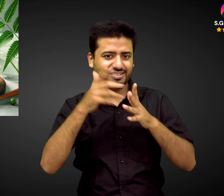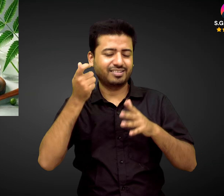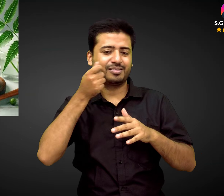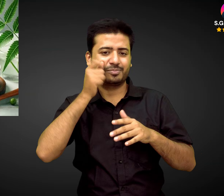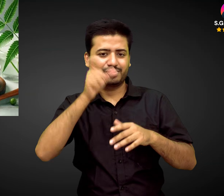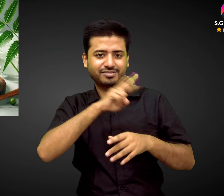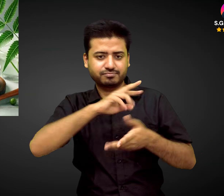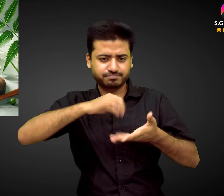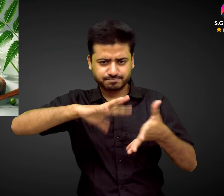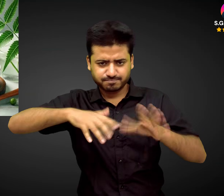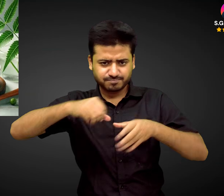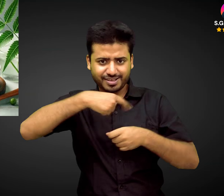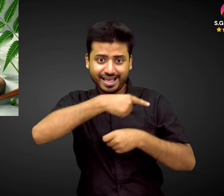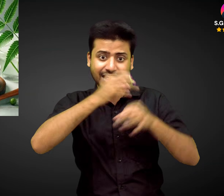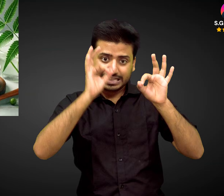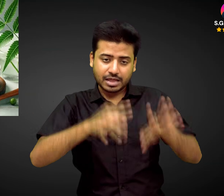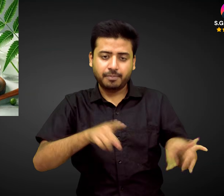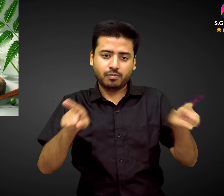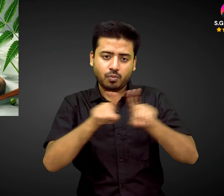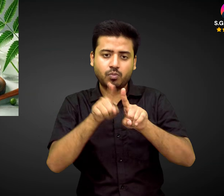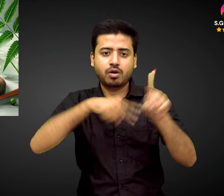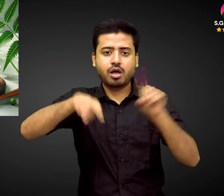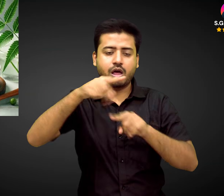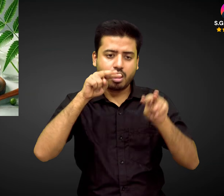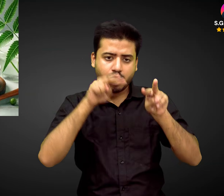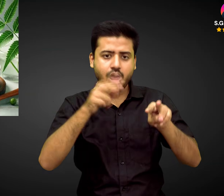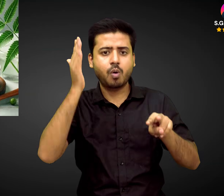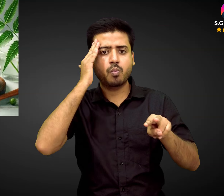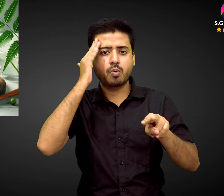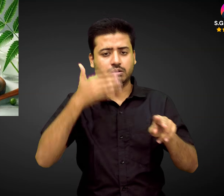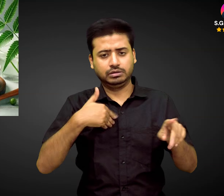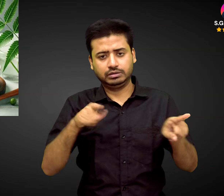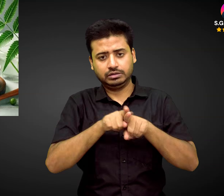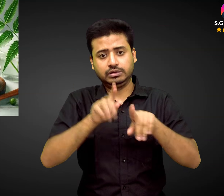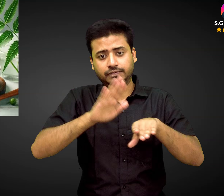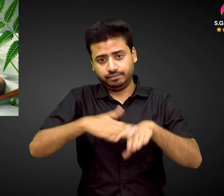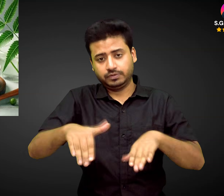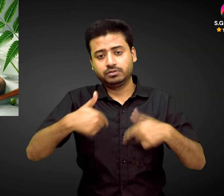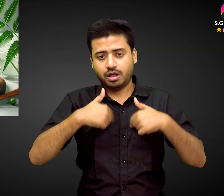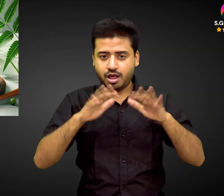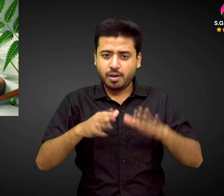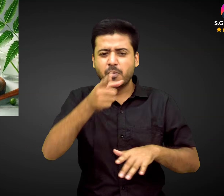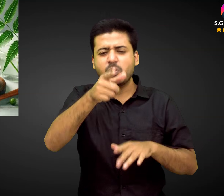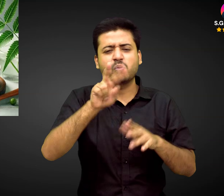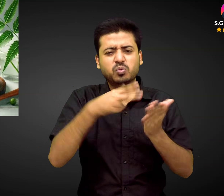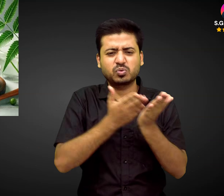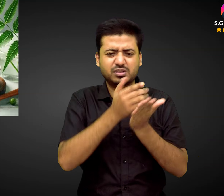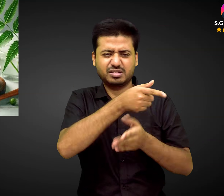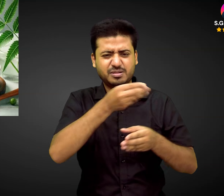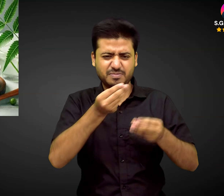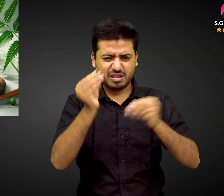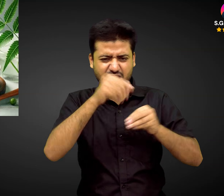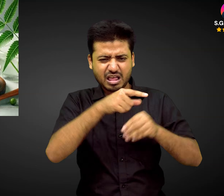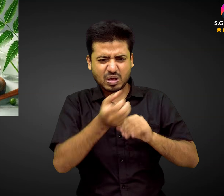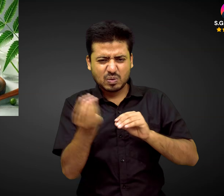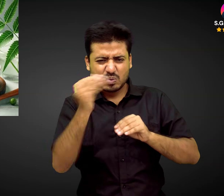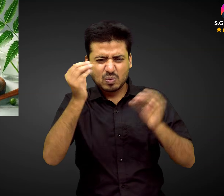freshly extracted clear aloe vera gel. Place this into a pristine sanitized glass or ceramic bowl.